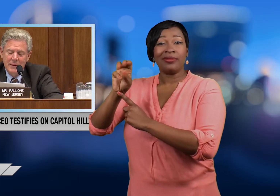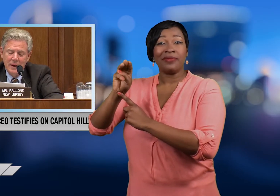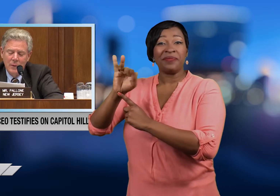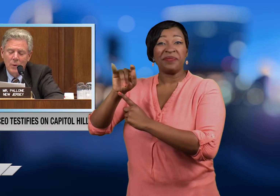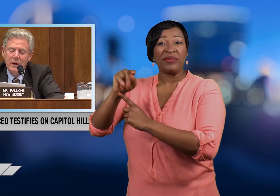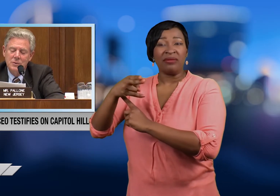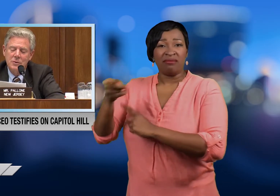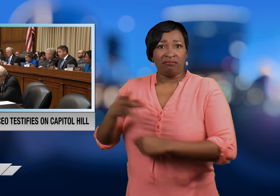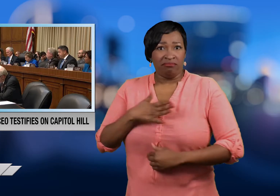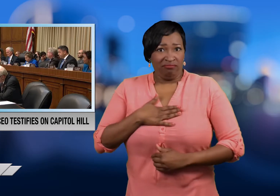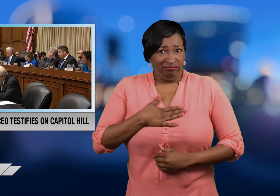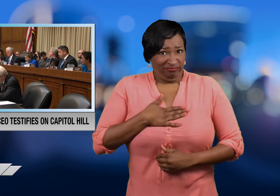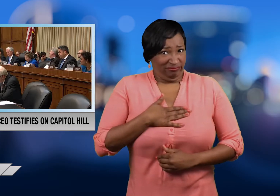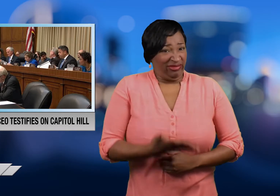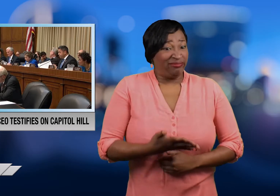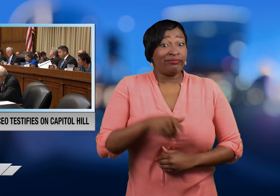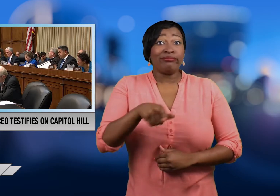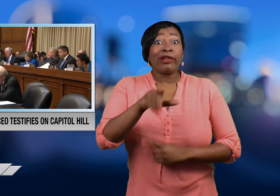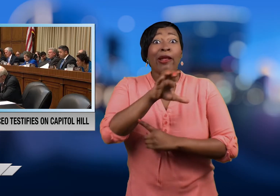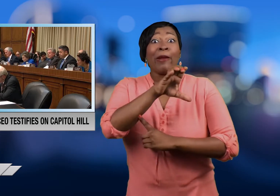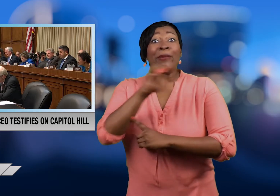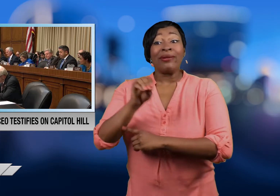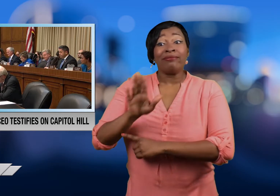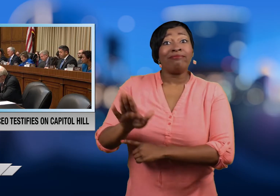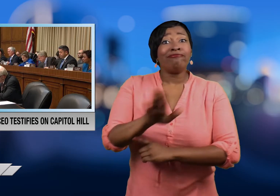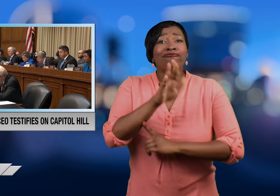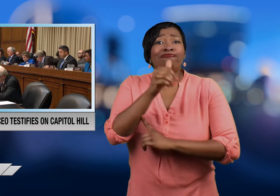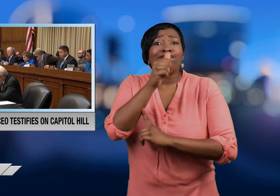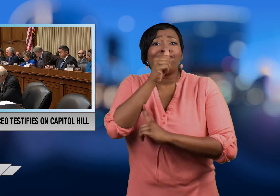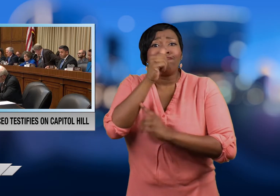testified about the company's massive